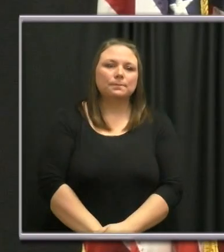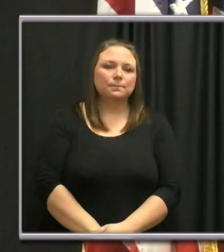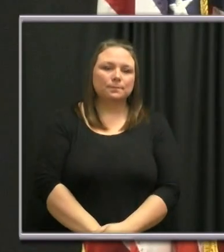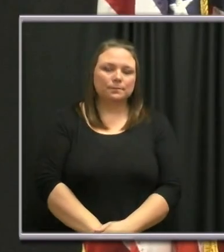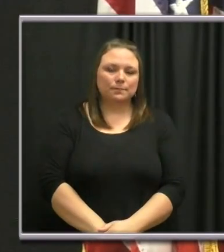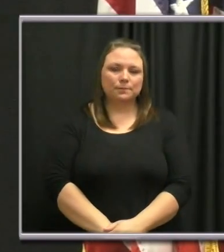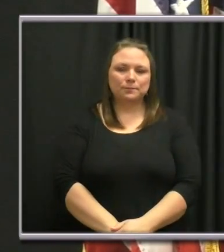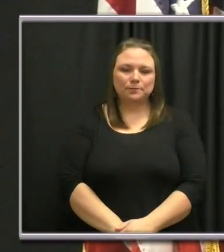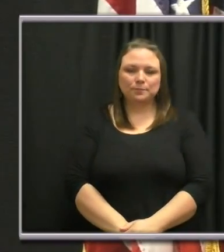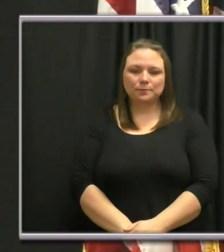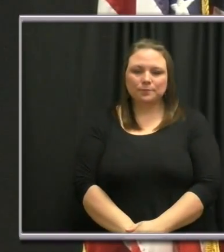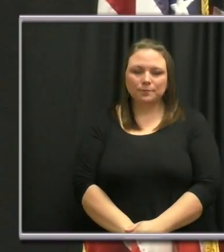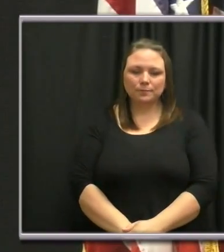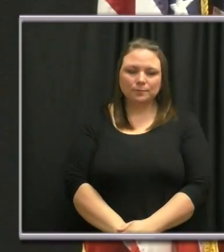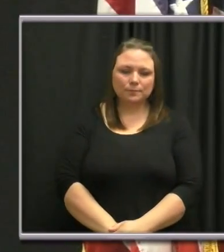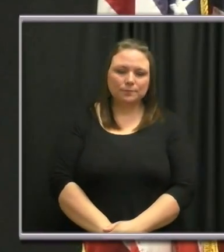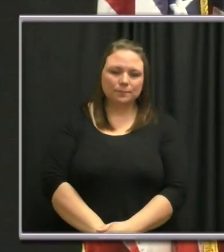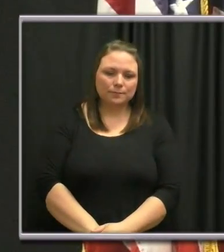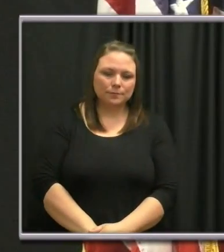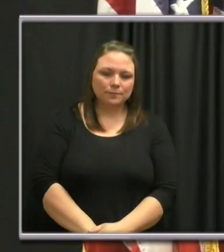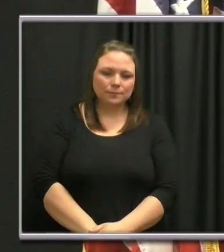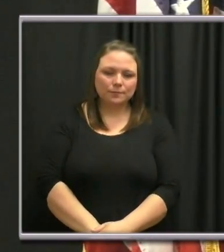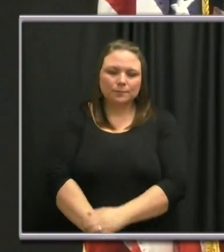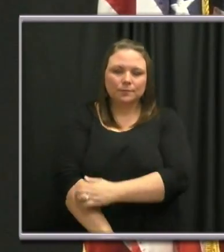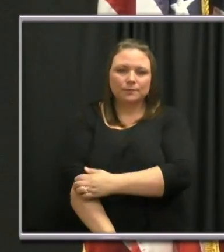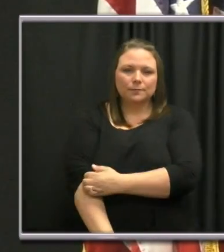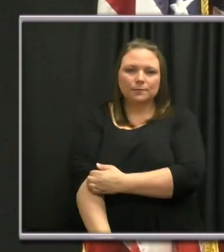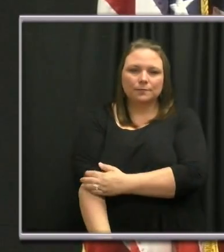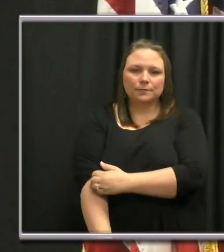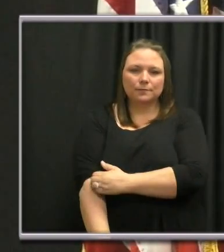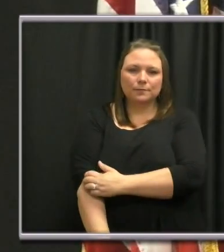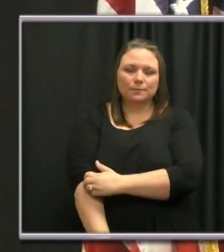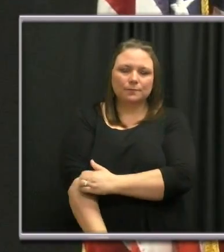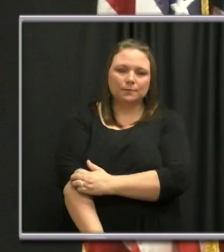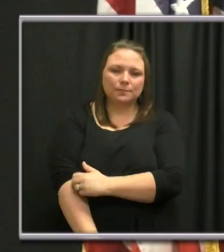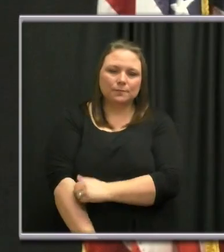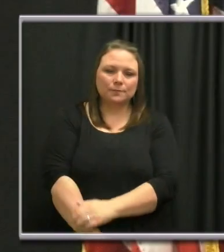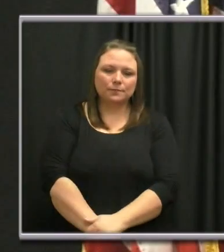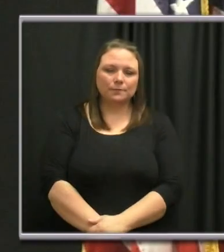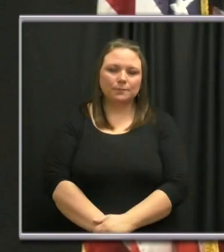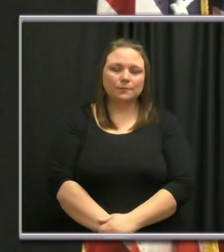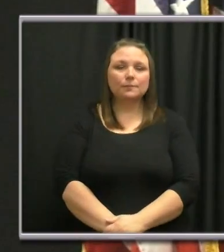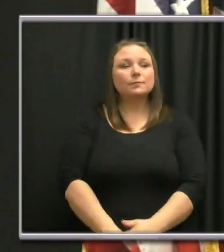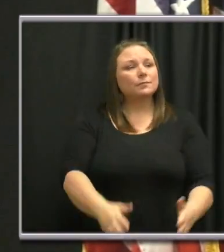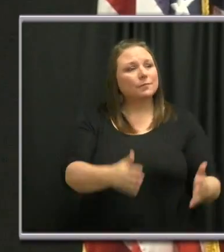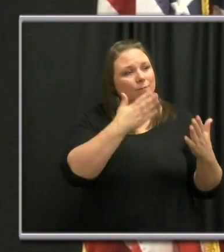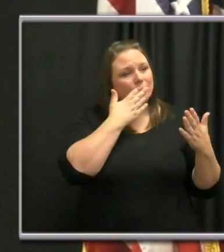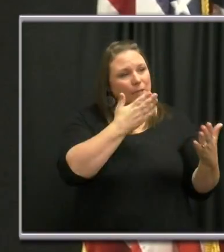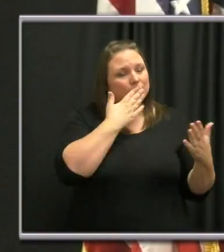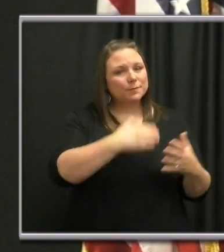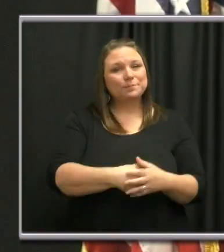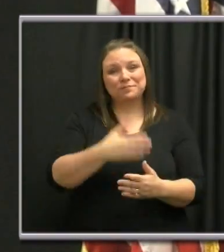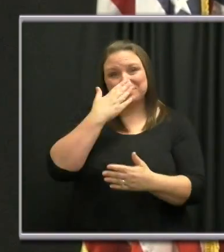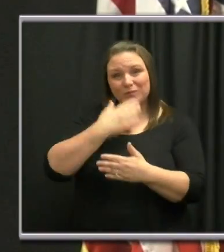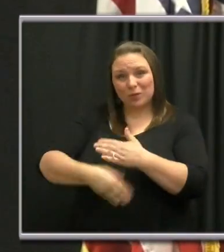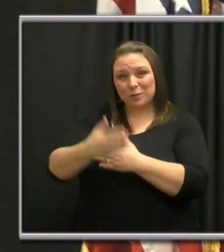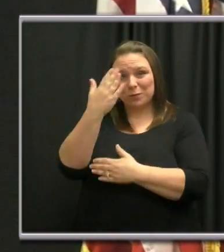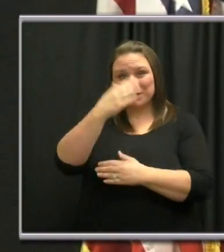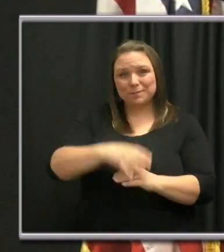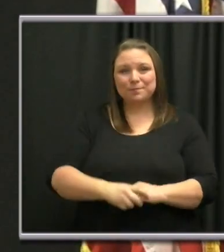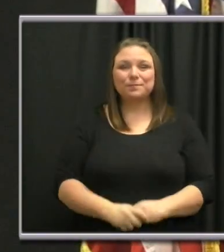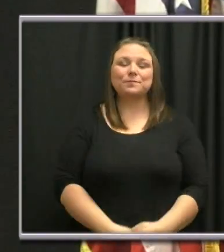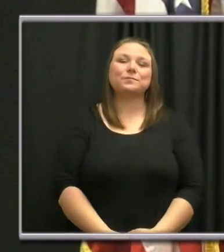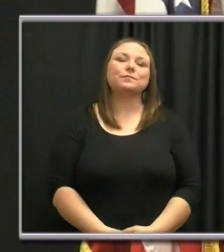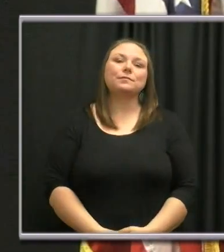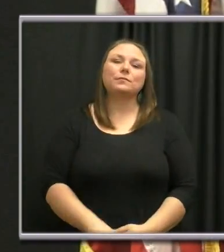REVEREND LISA HAMMONS TO COME